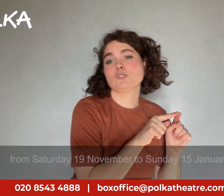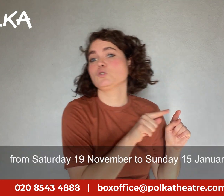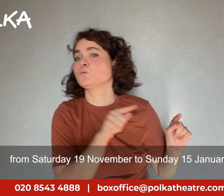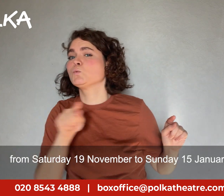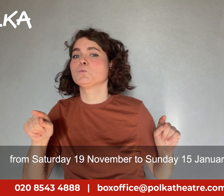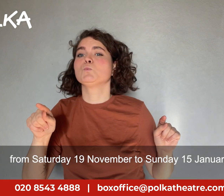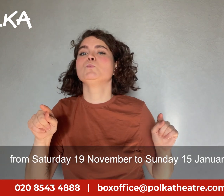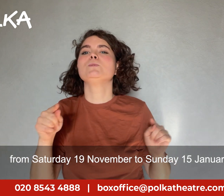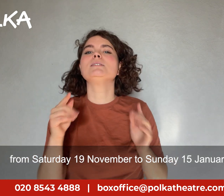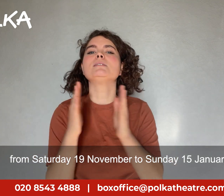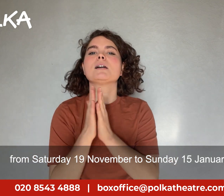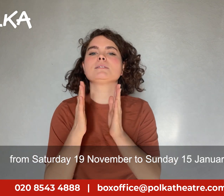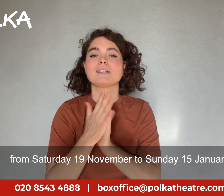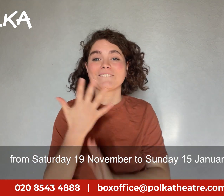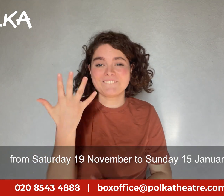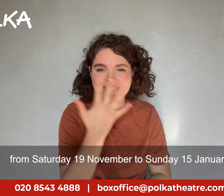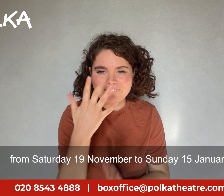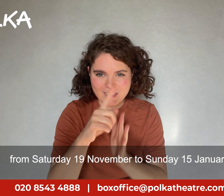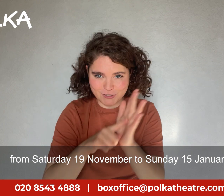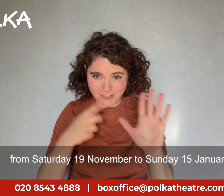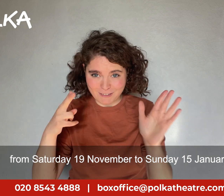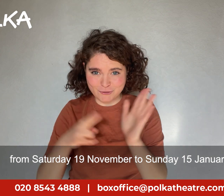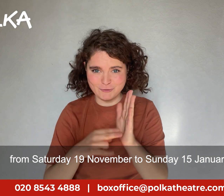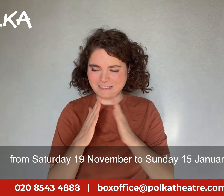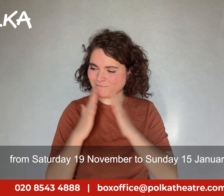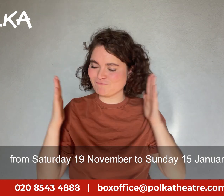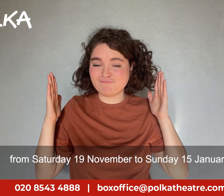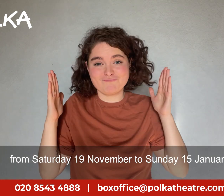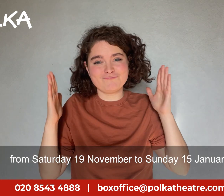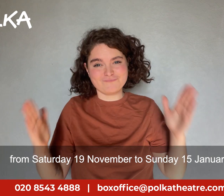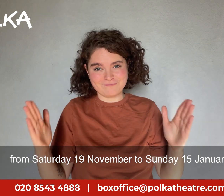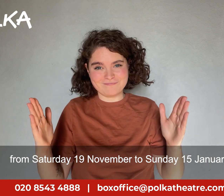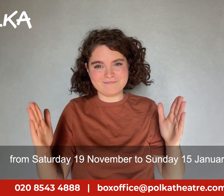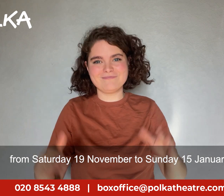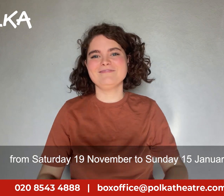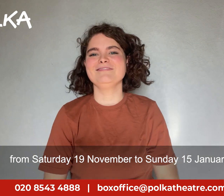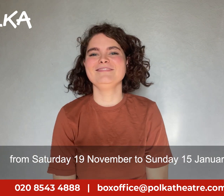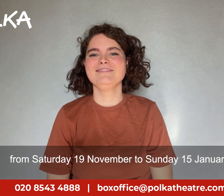From Saturday 15 November to Sun 15 January